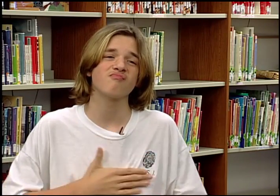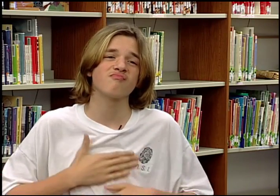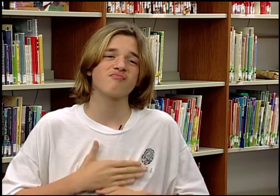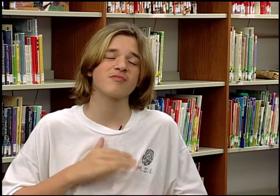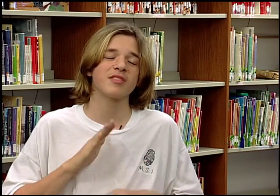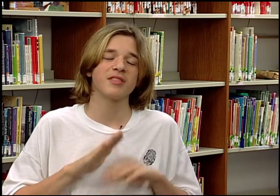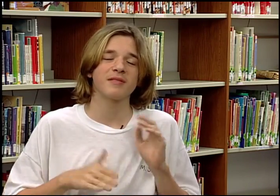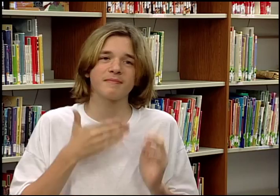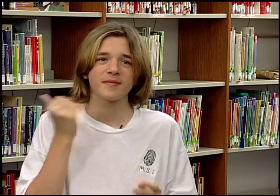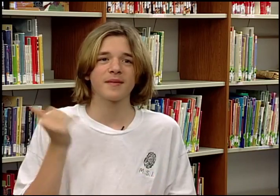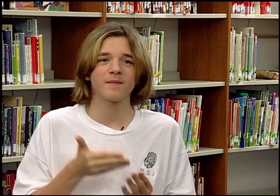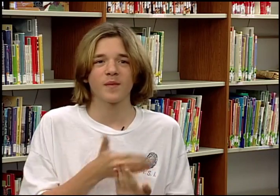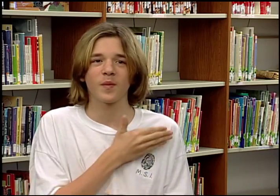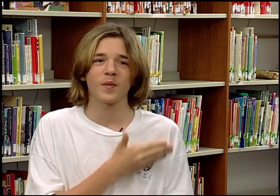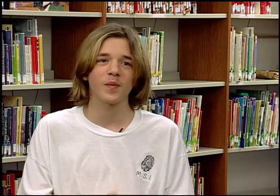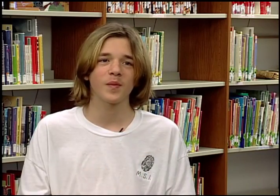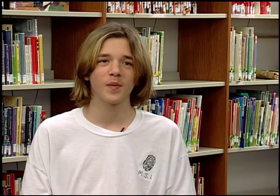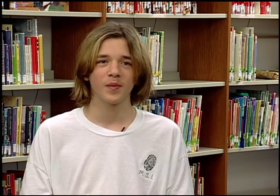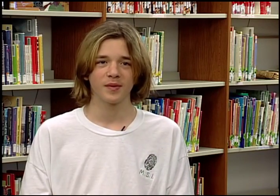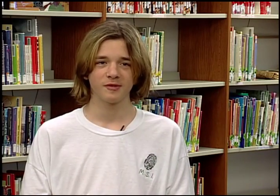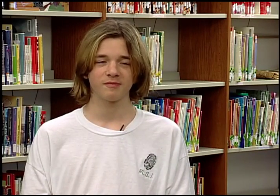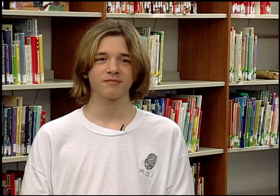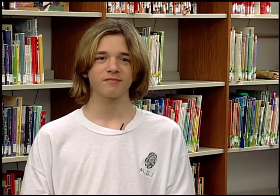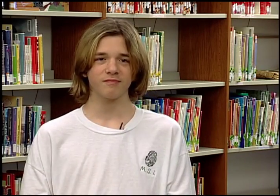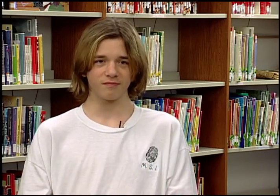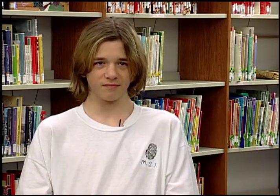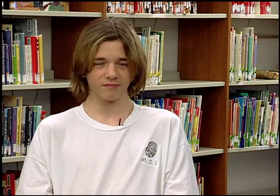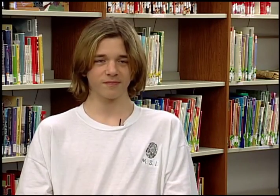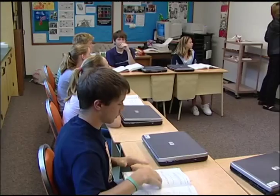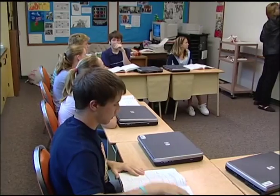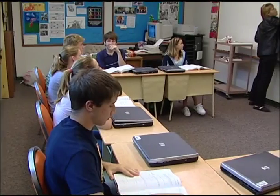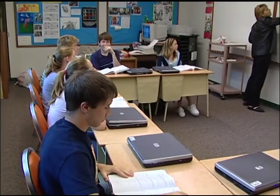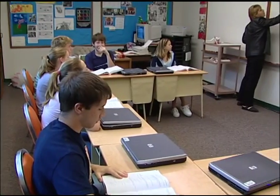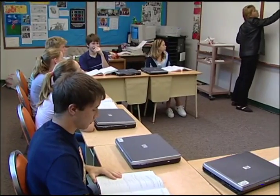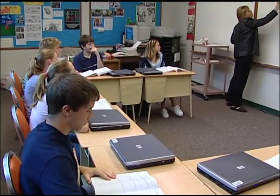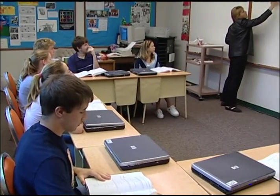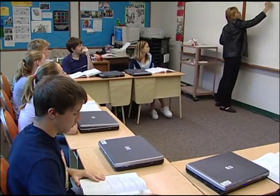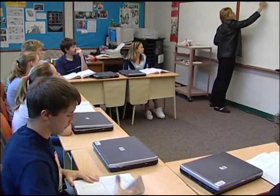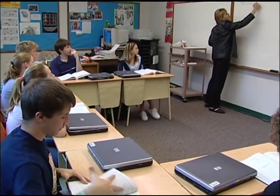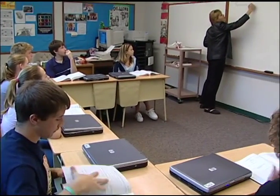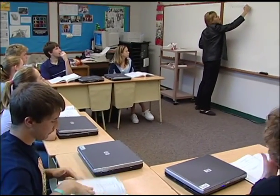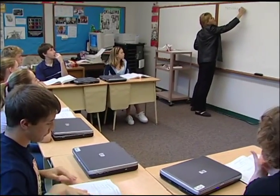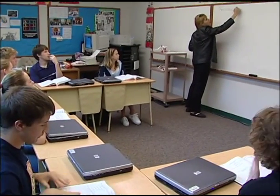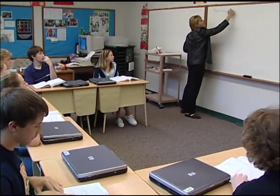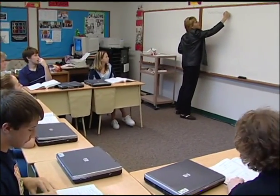lots of fun. I really enjoy it. It's better than before. (Announcer) Fully accredited educational programs